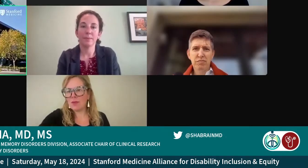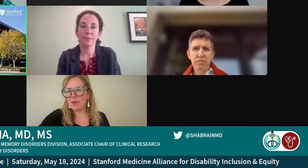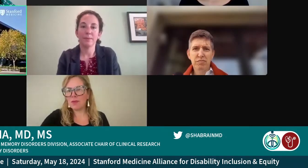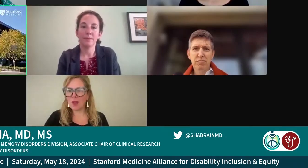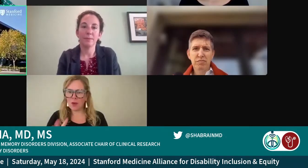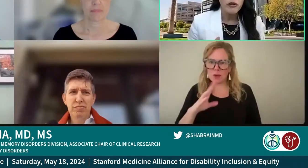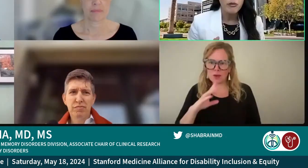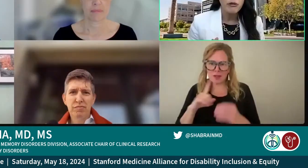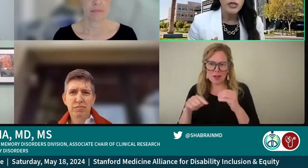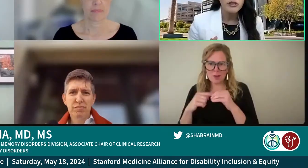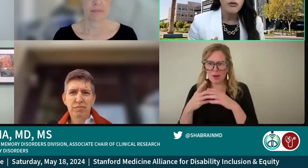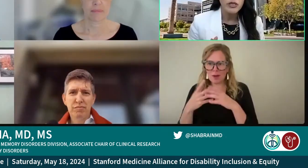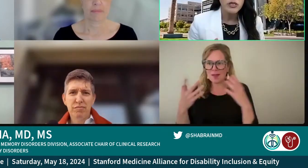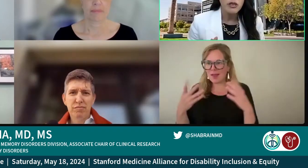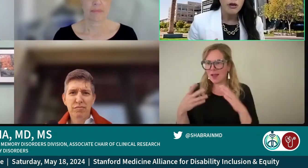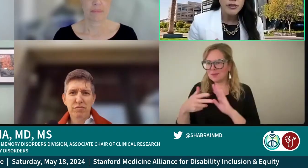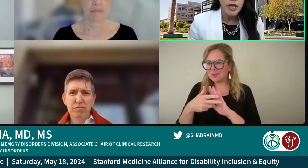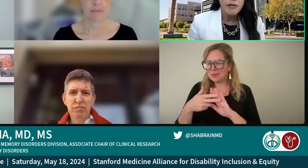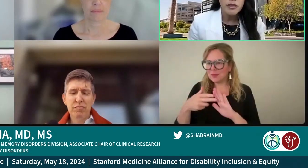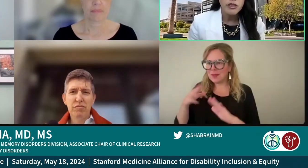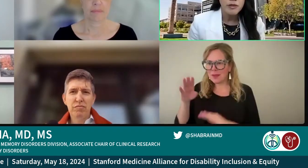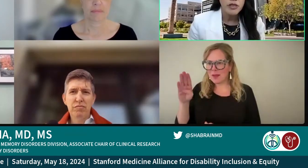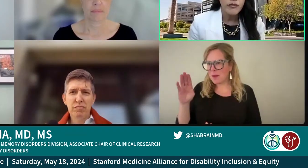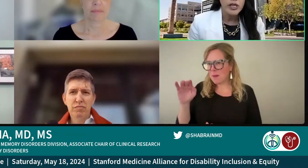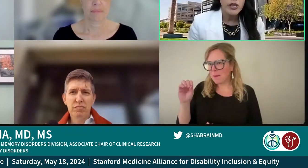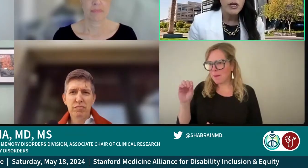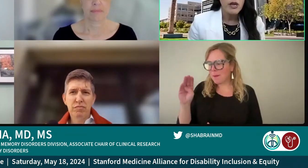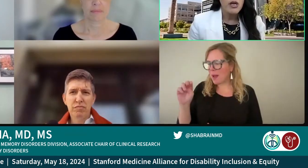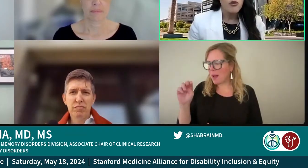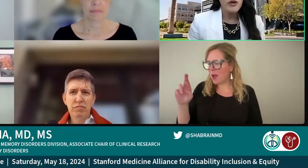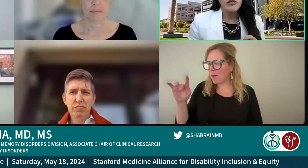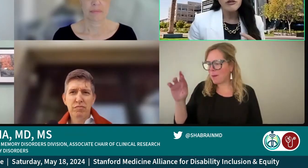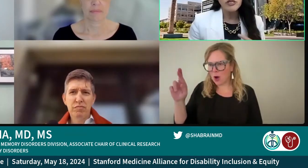diagnose one of the proteins that we see in Alzheimer's disease specifically, we can do